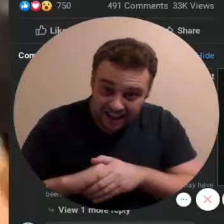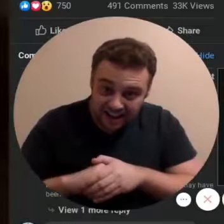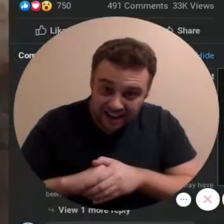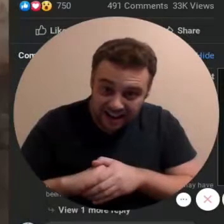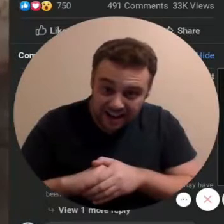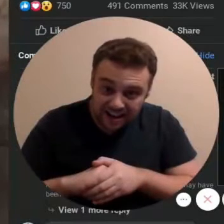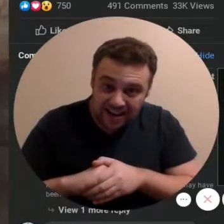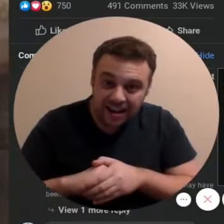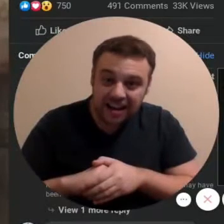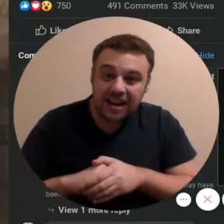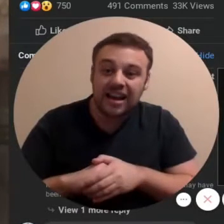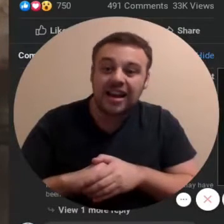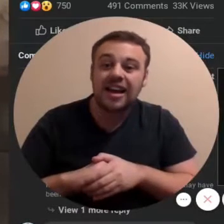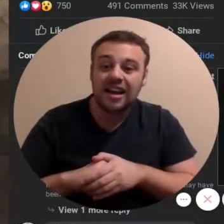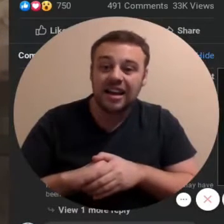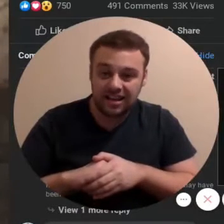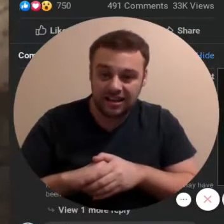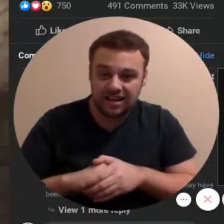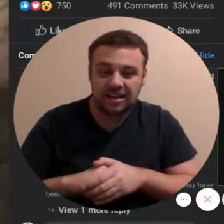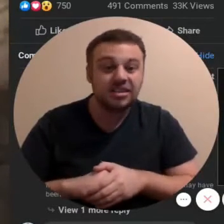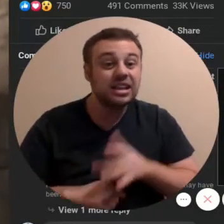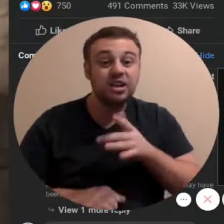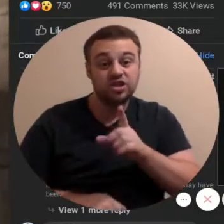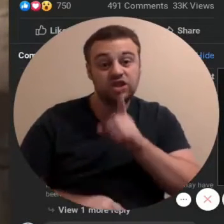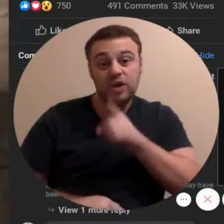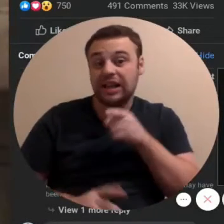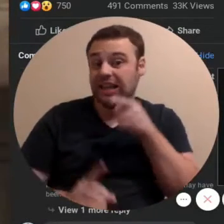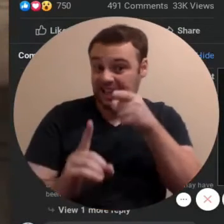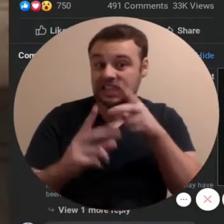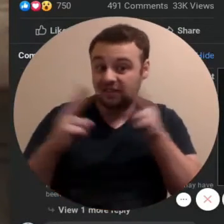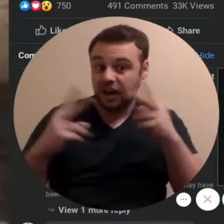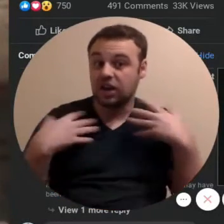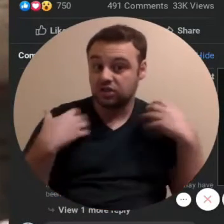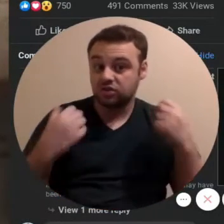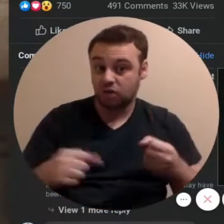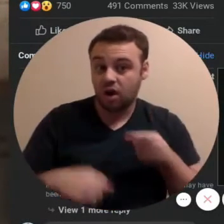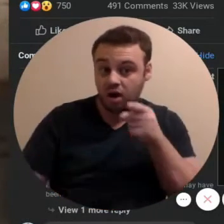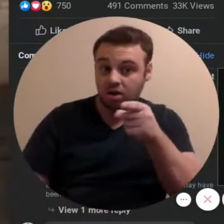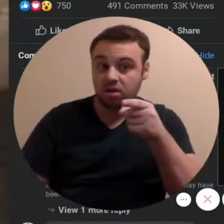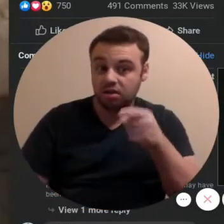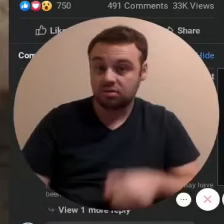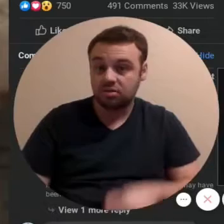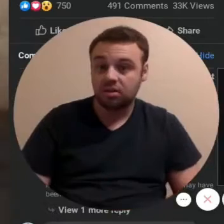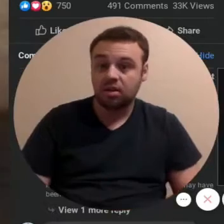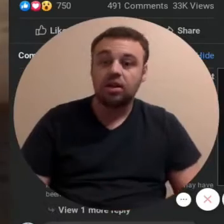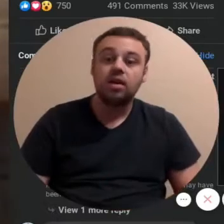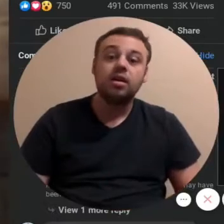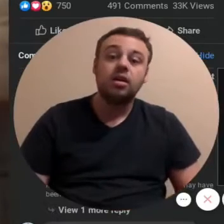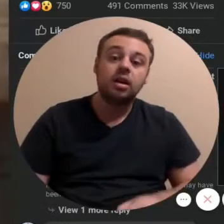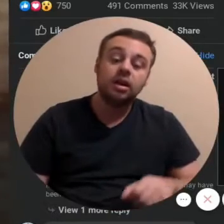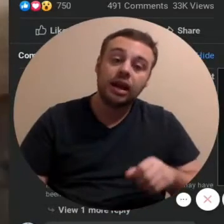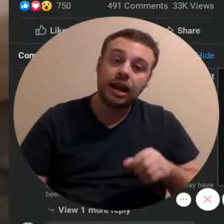And they're very strong so they can grab on to you. They are borea,l so they live in trees.